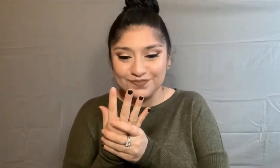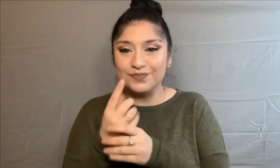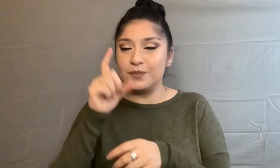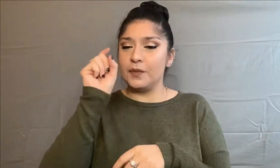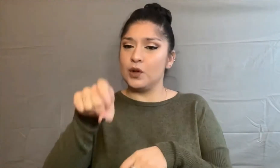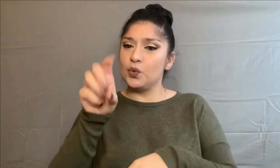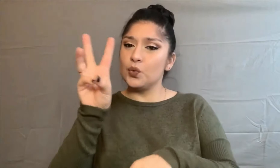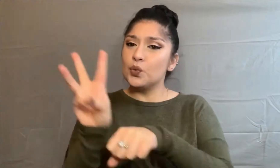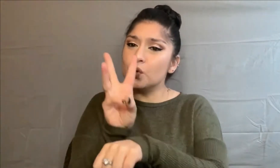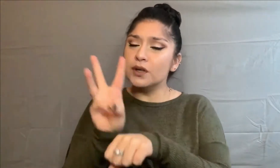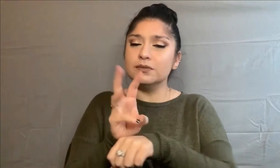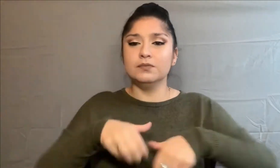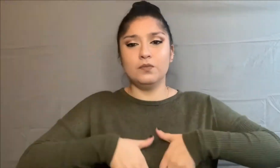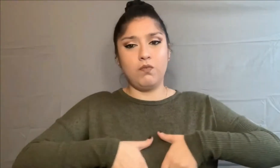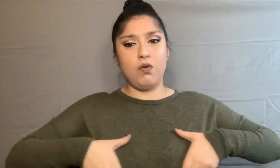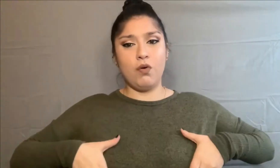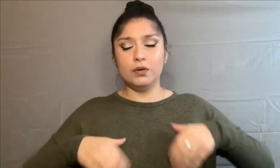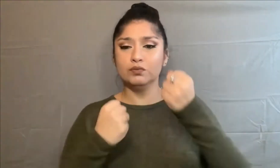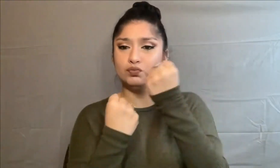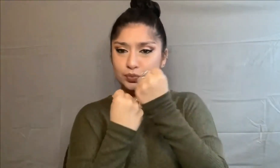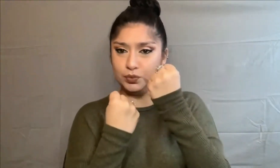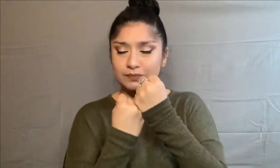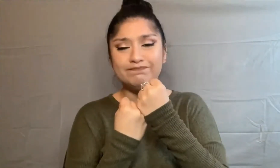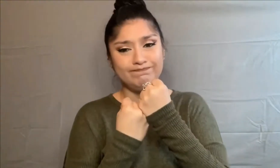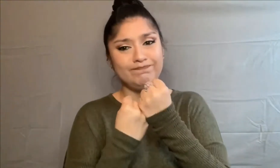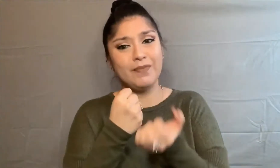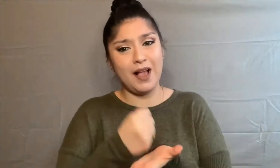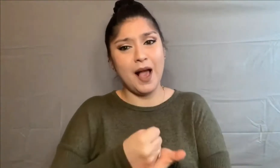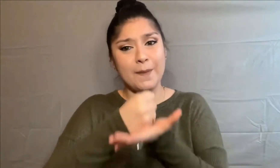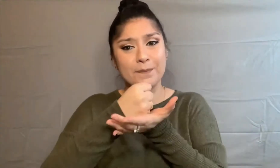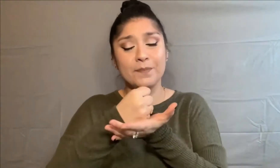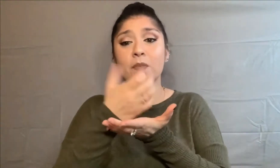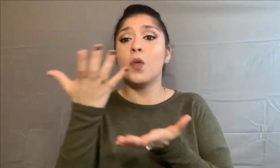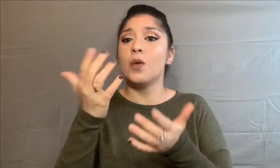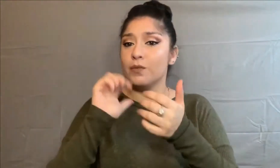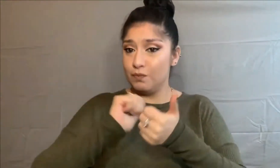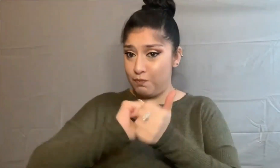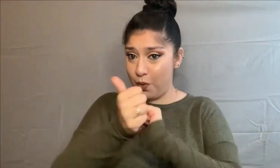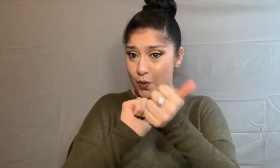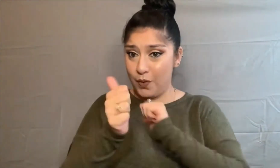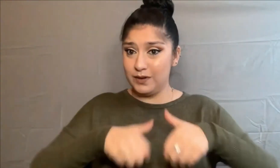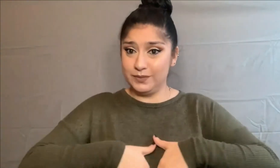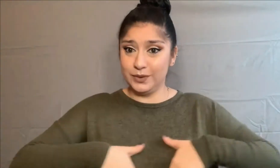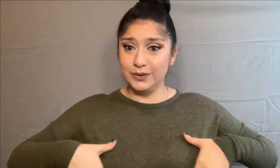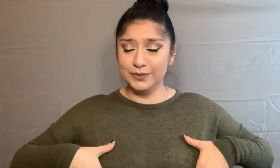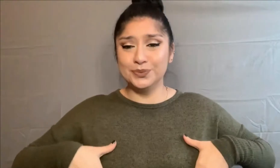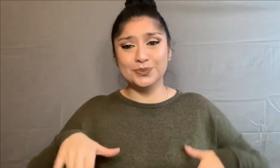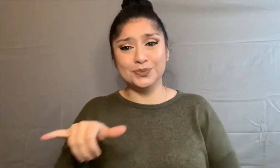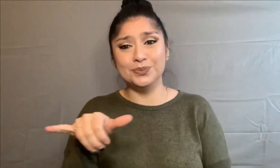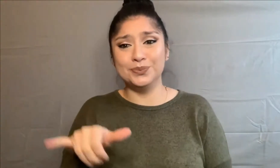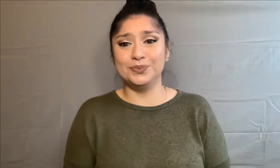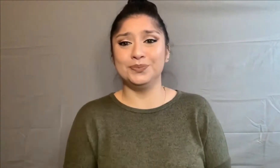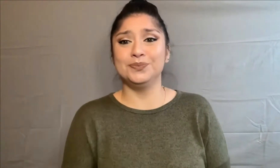A supportive bra with wide straps or a sports bra is a must.